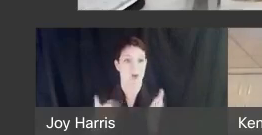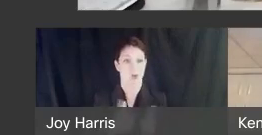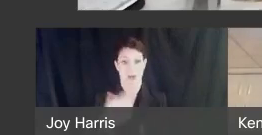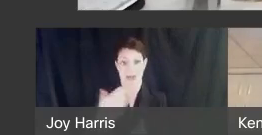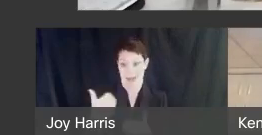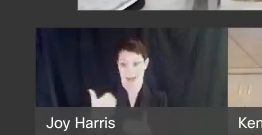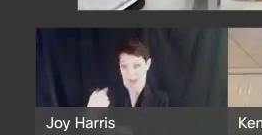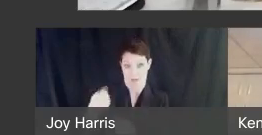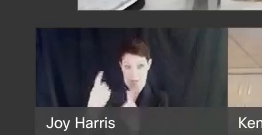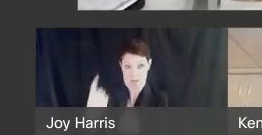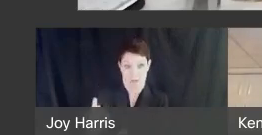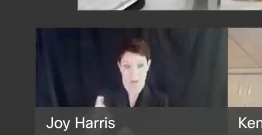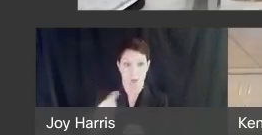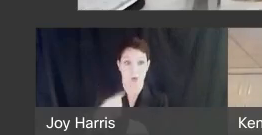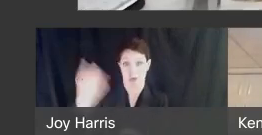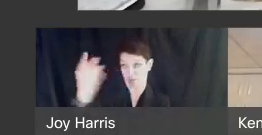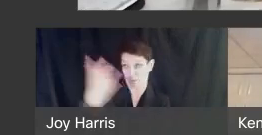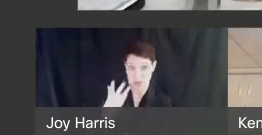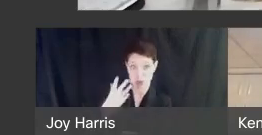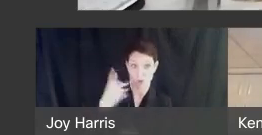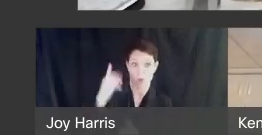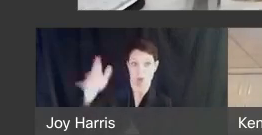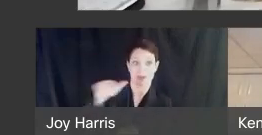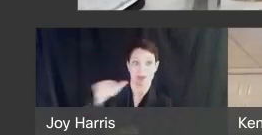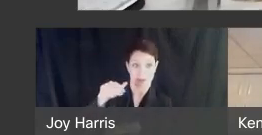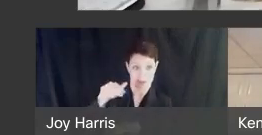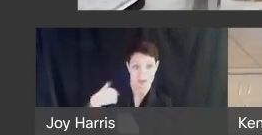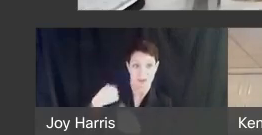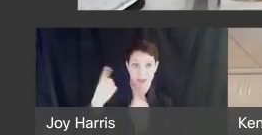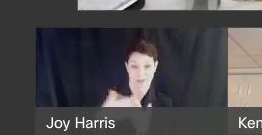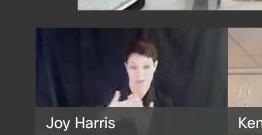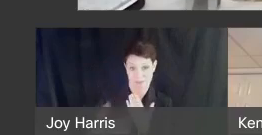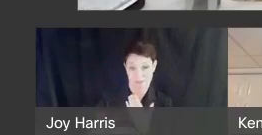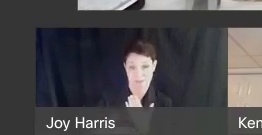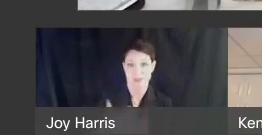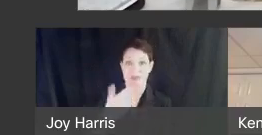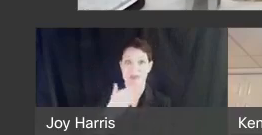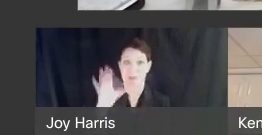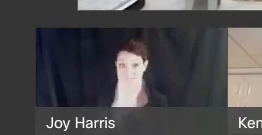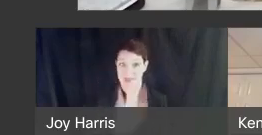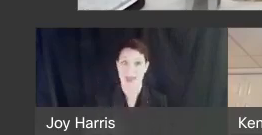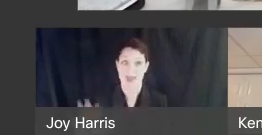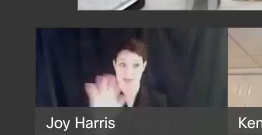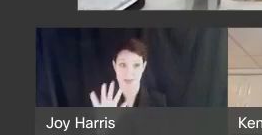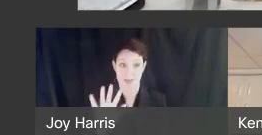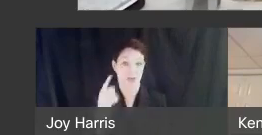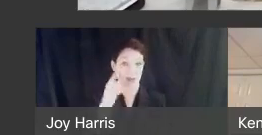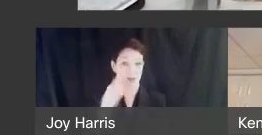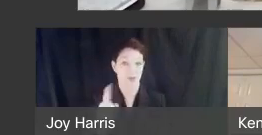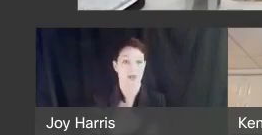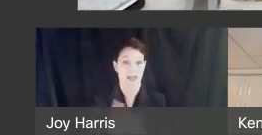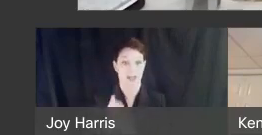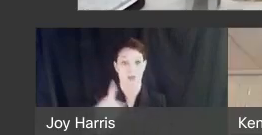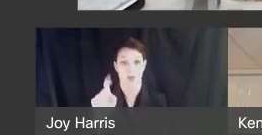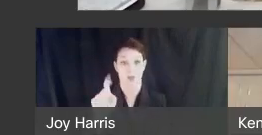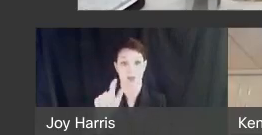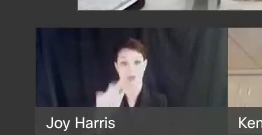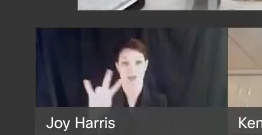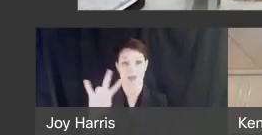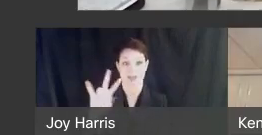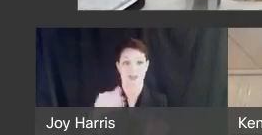have been told we will receive, our best estimate for getting through the 127,000 people in our line.